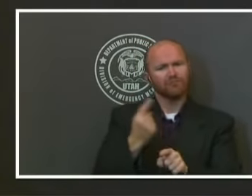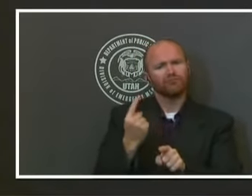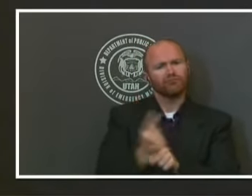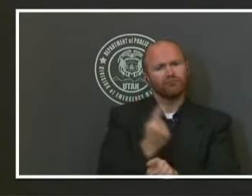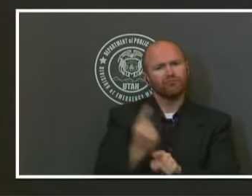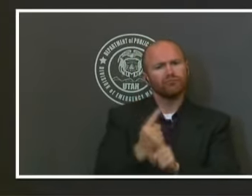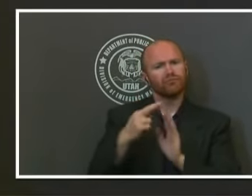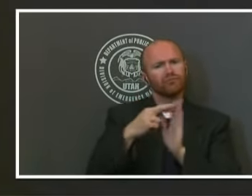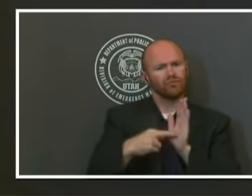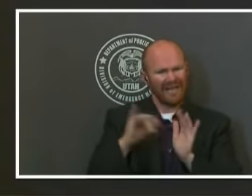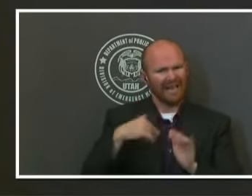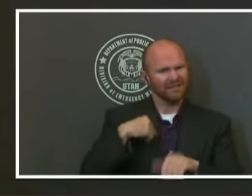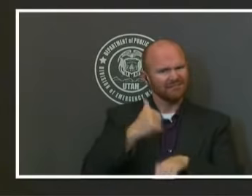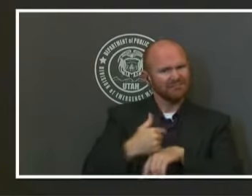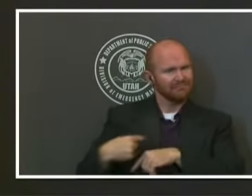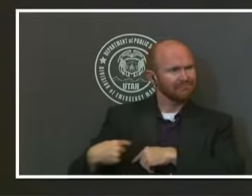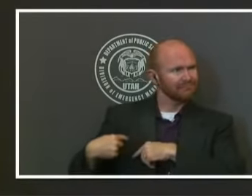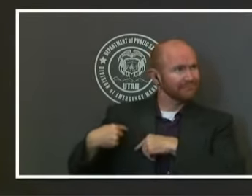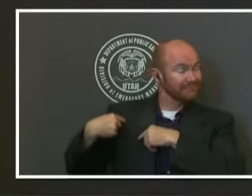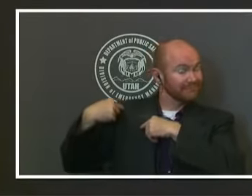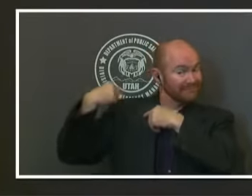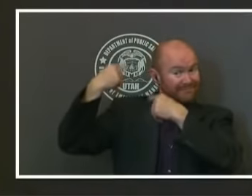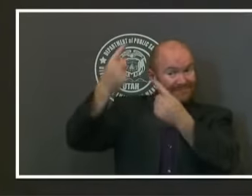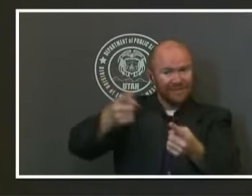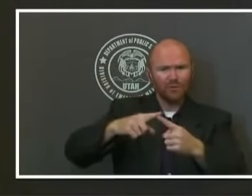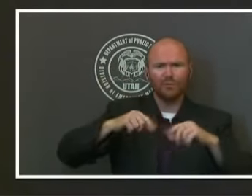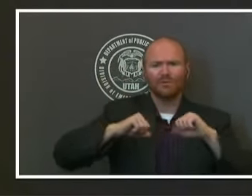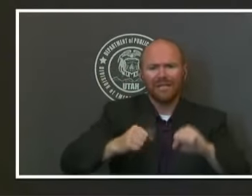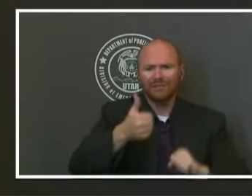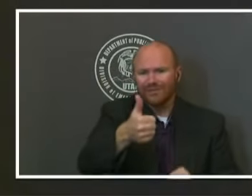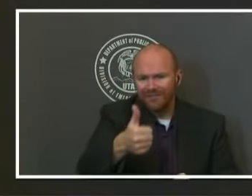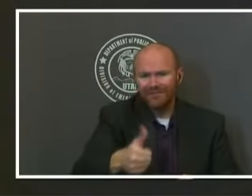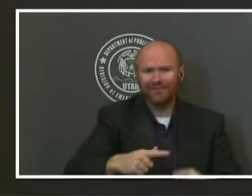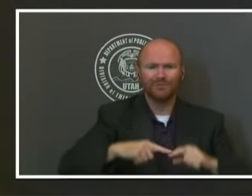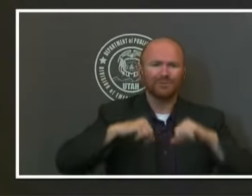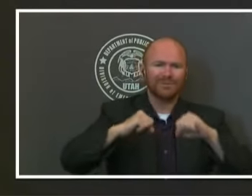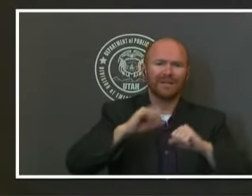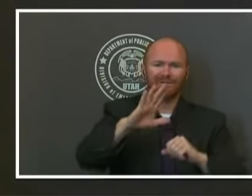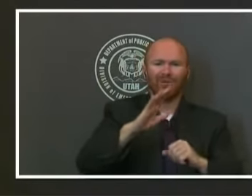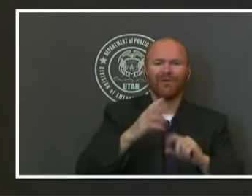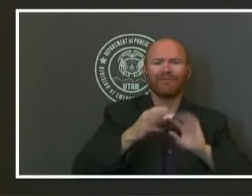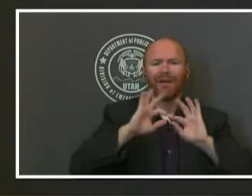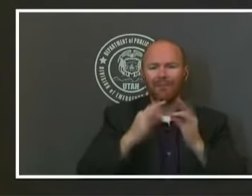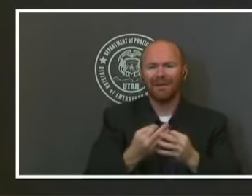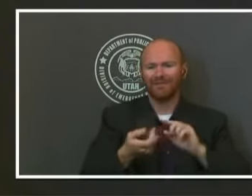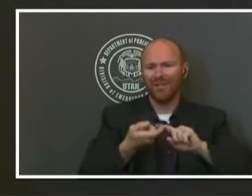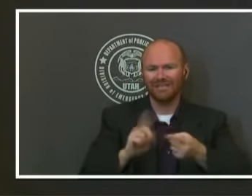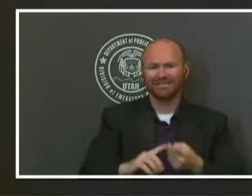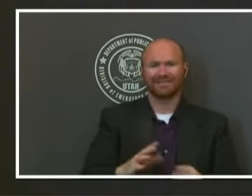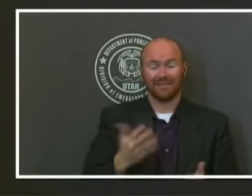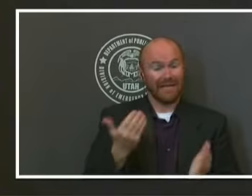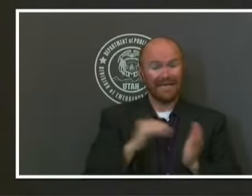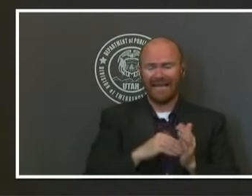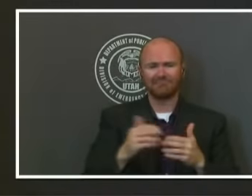minimize risk yourself or loved ones and the community at large